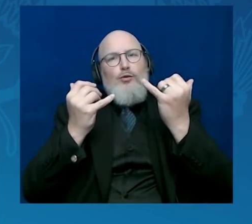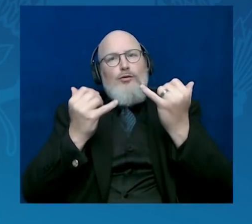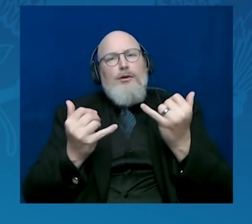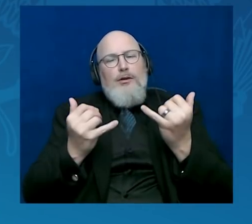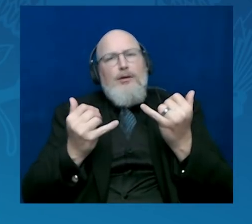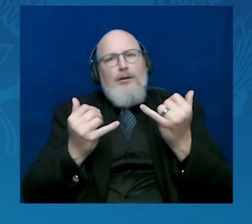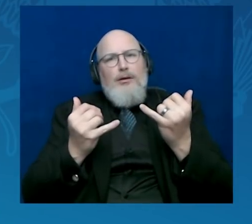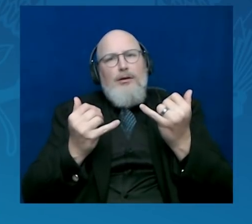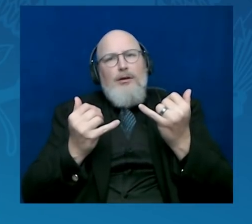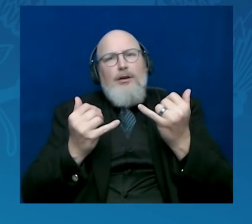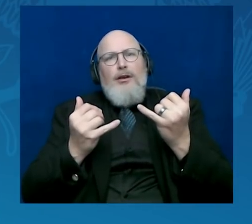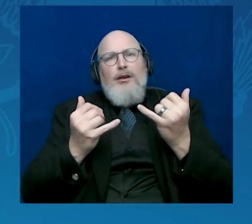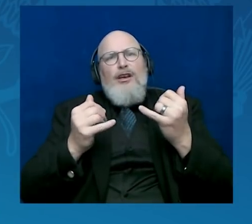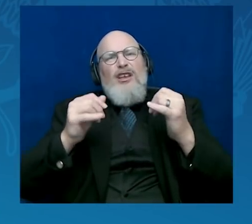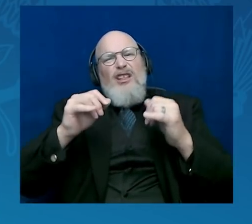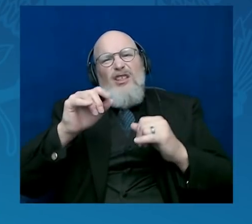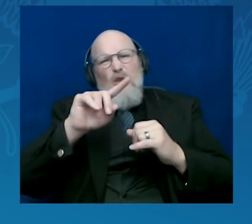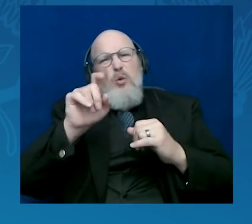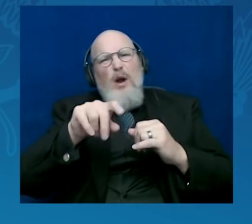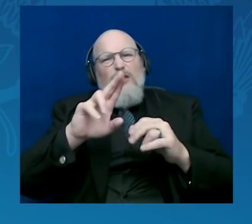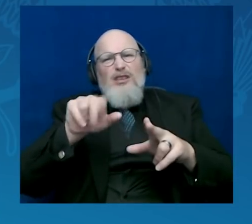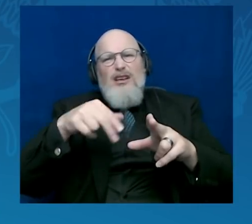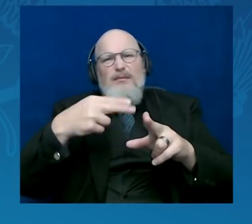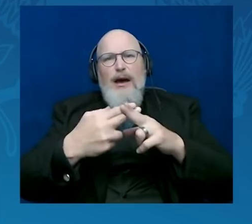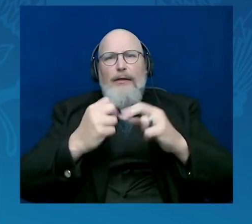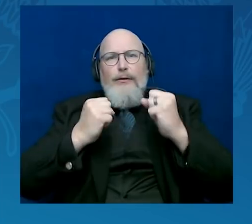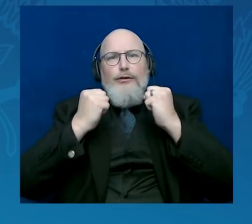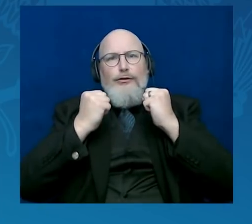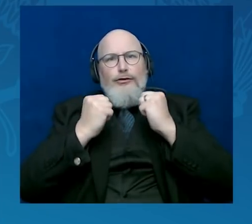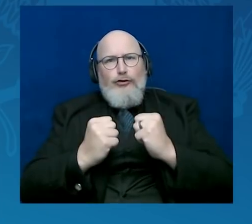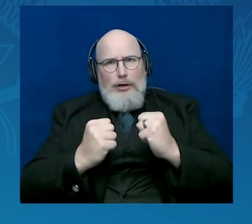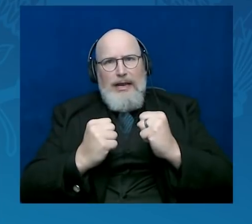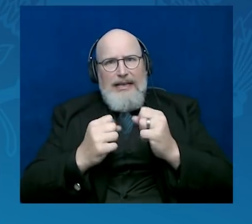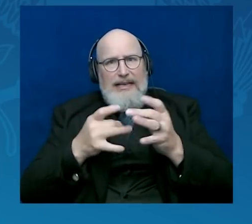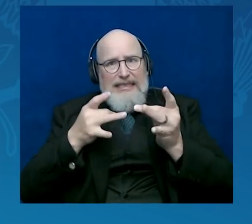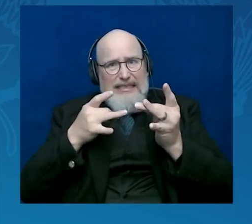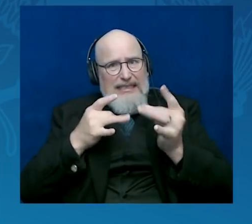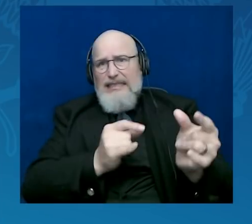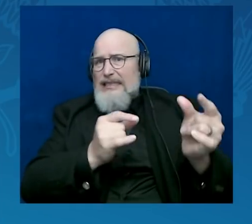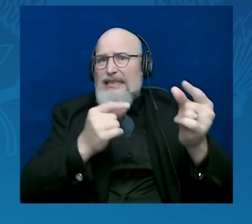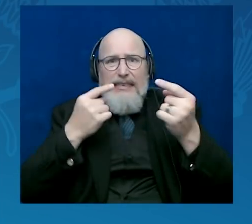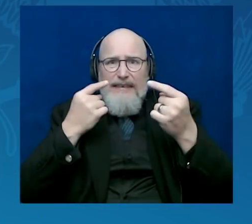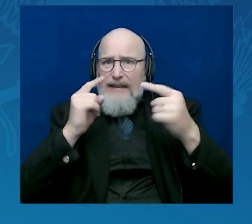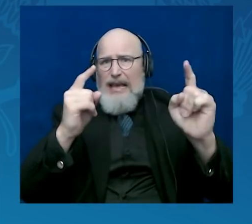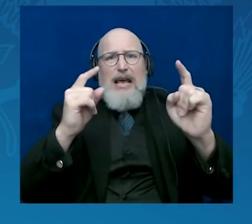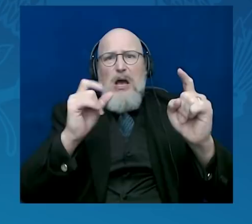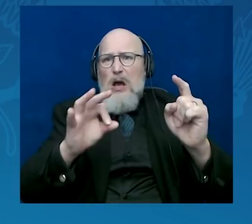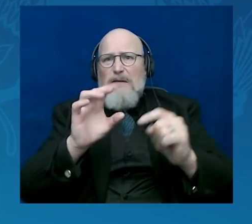the question about the relative strength, efficiency, and effectiveness of democracies versus autocracies.